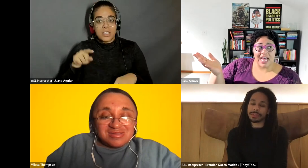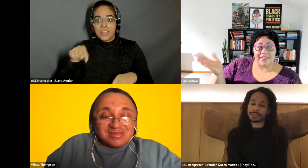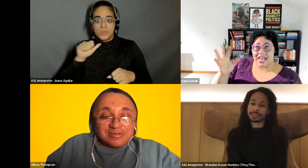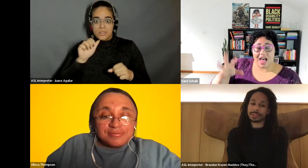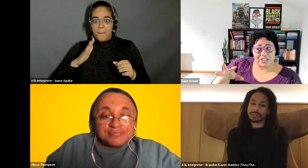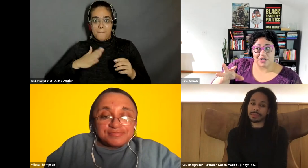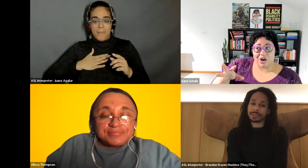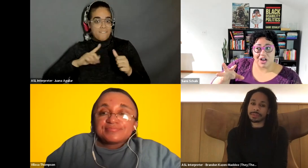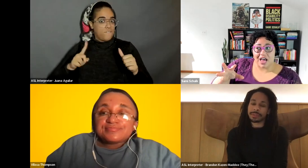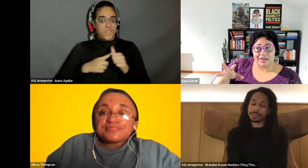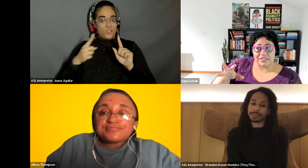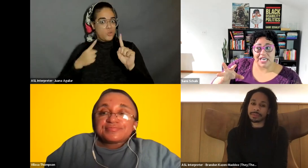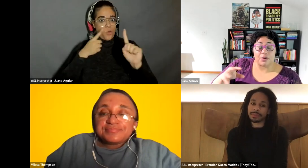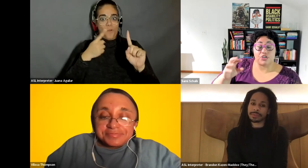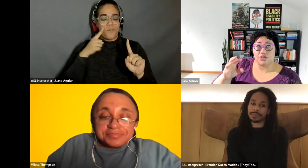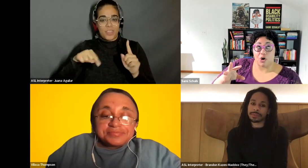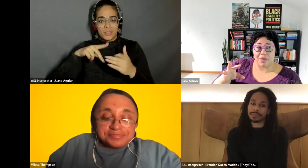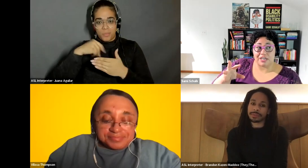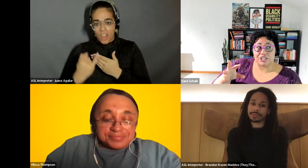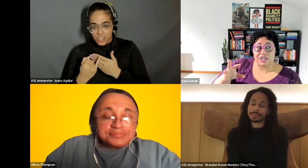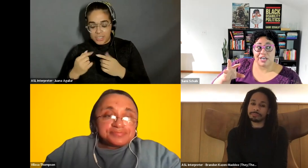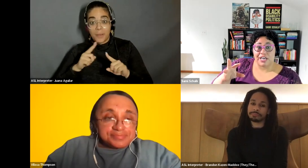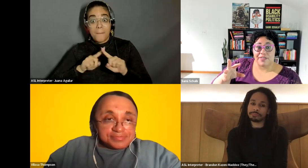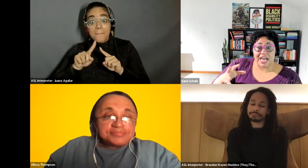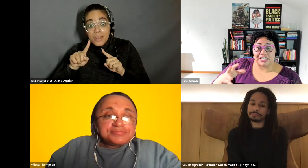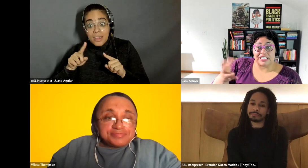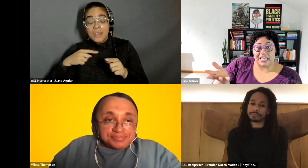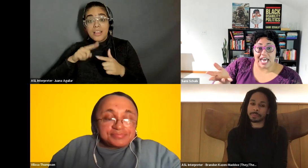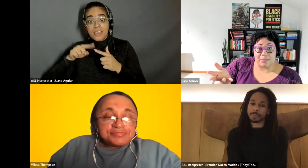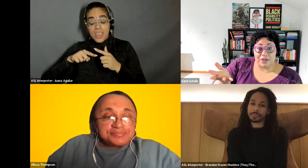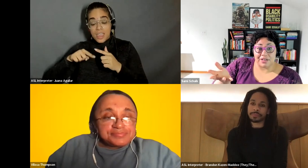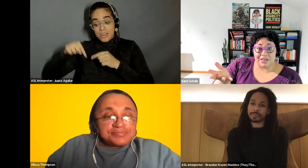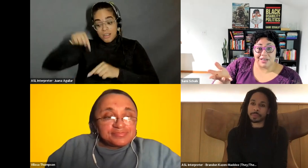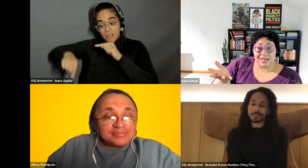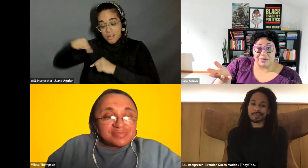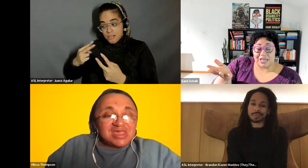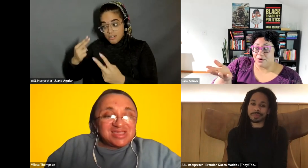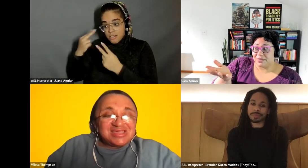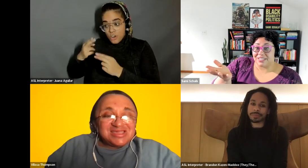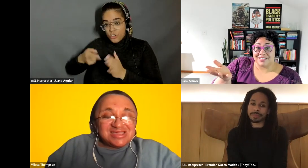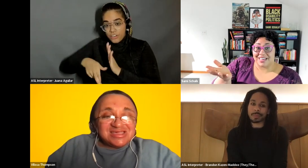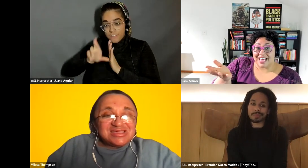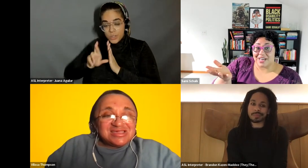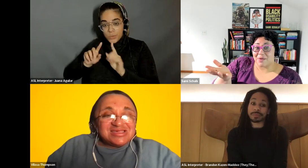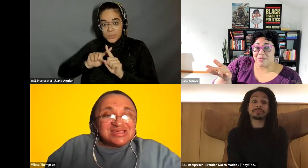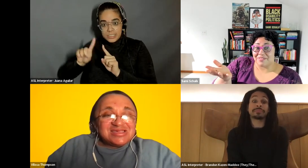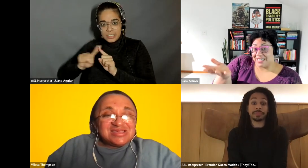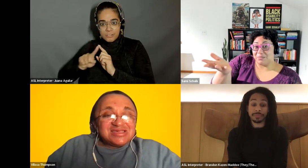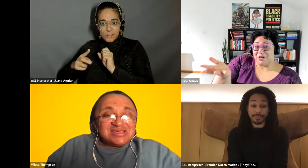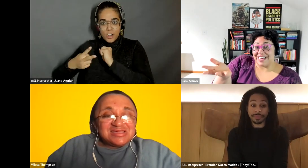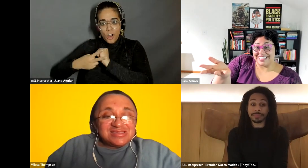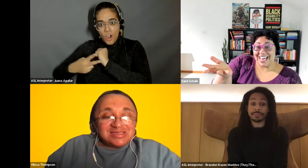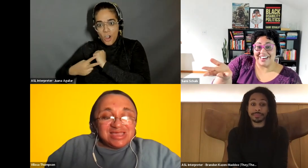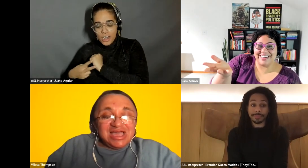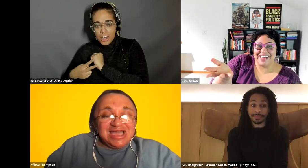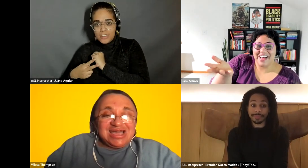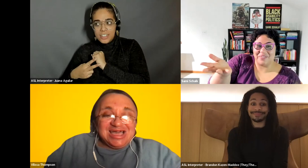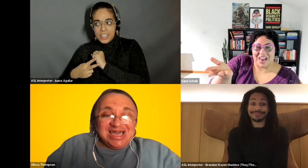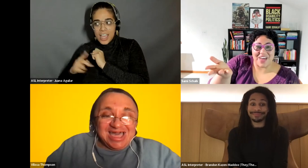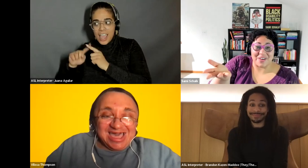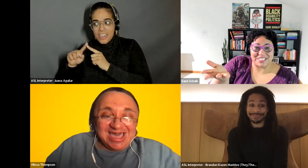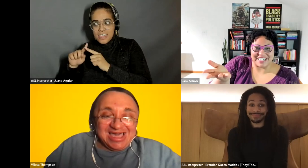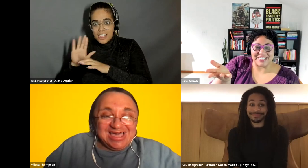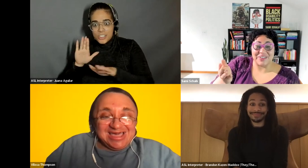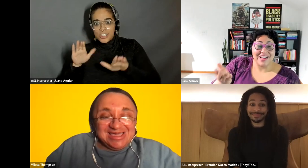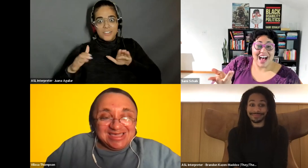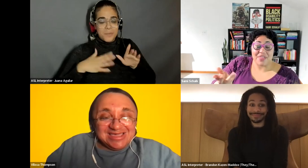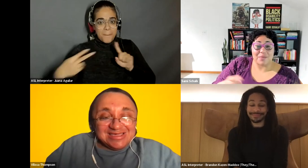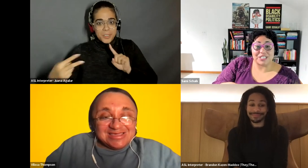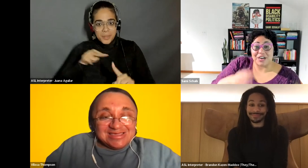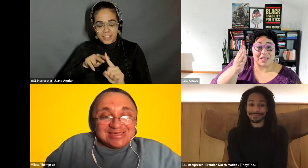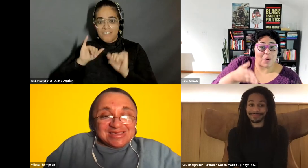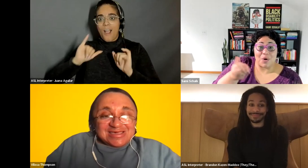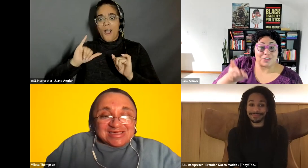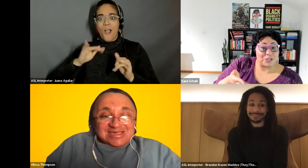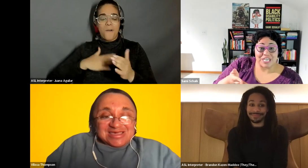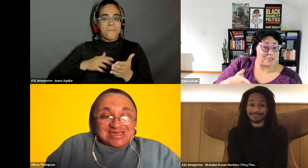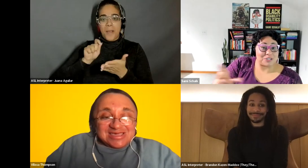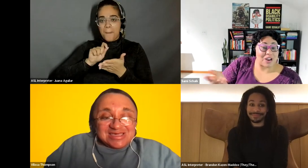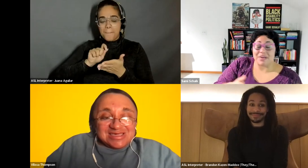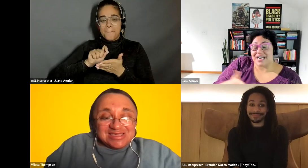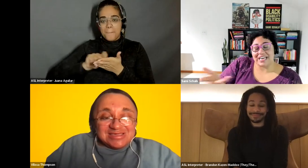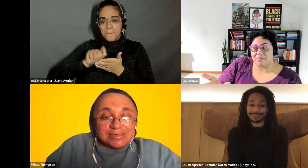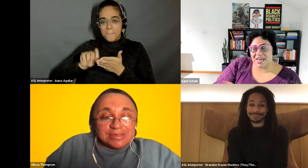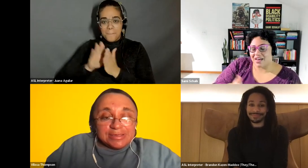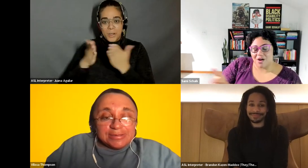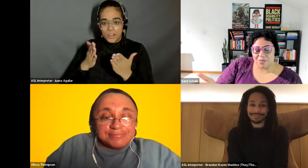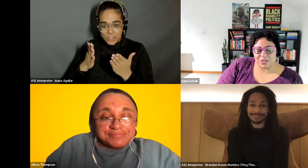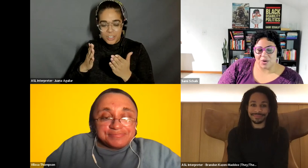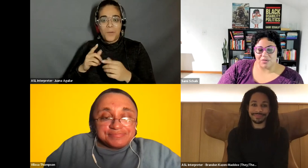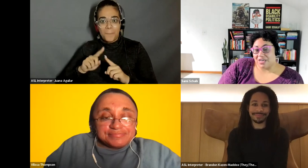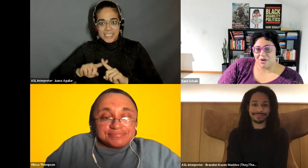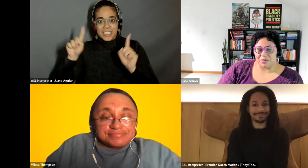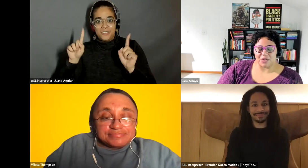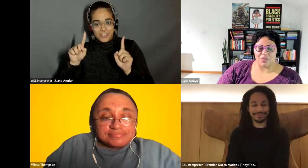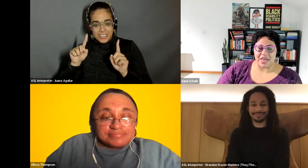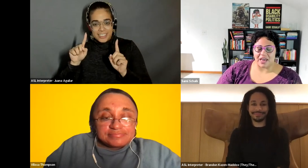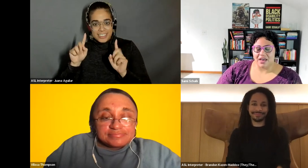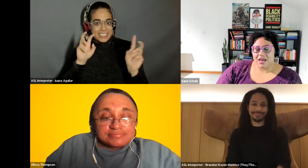Sami Schalk: and then I got into the archives, and there's so much that I just suddenly had a book, and I was like Oops. I guess I wrote this book instead of what I was gonna do. I thought it was going to be like one or 2 chapters right, but it ended up being almost the whole. You know almost the whole thing.